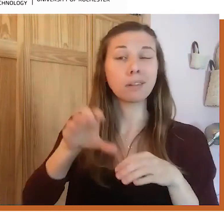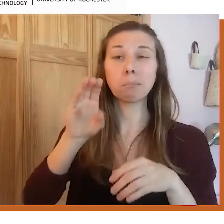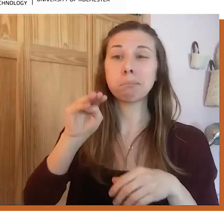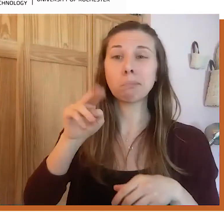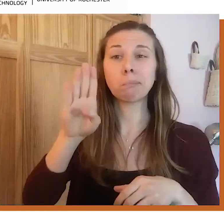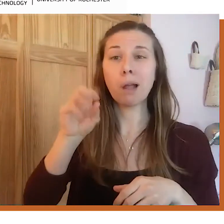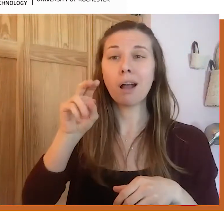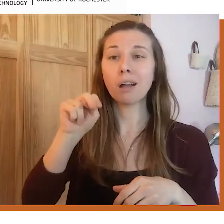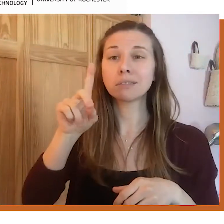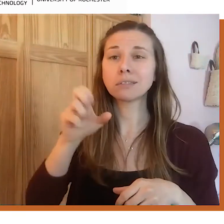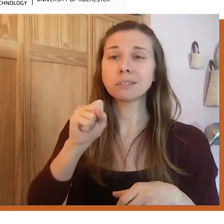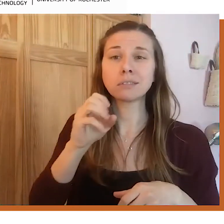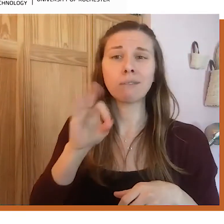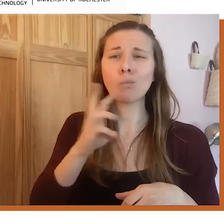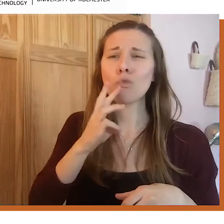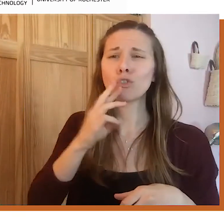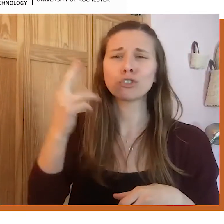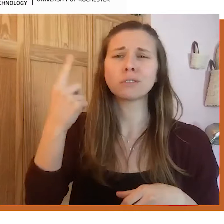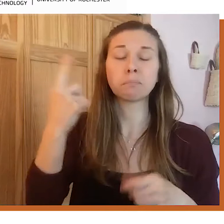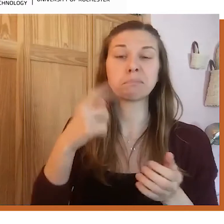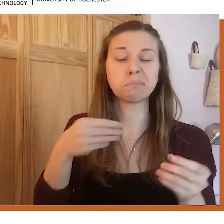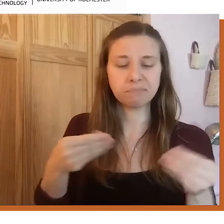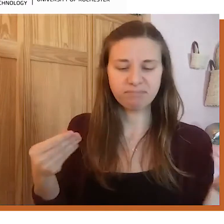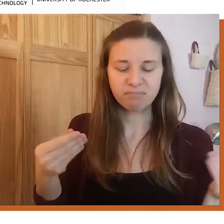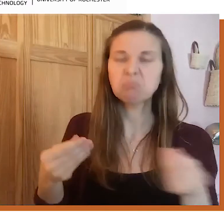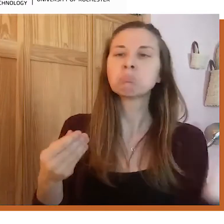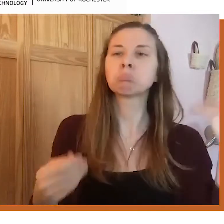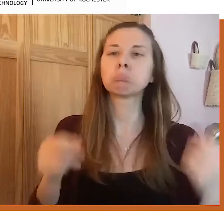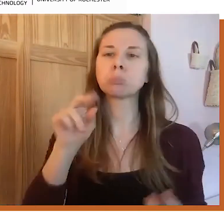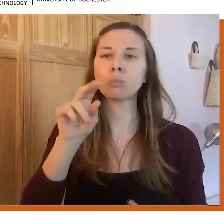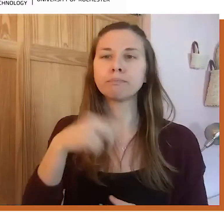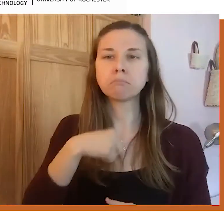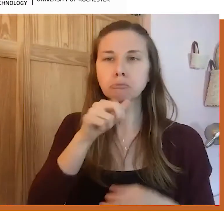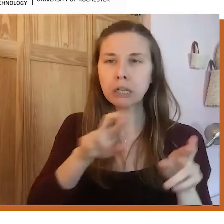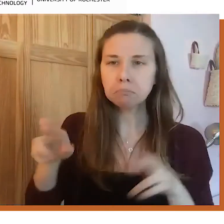It talked about, like, chemical something of water.